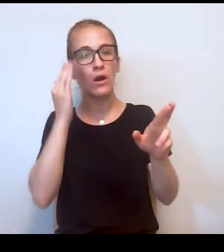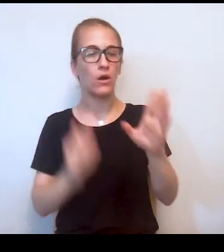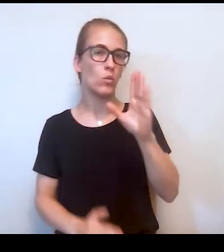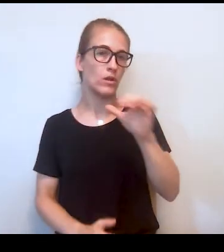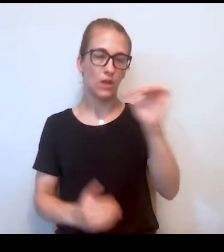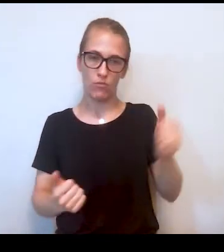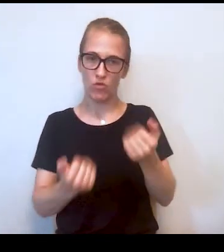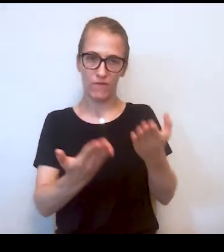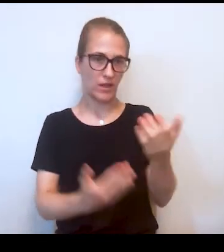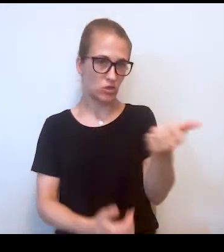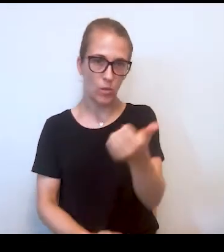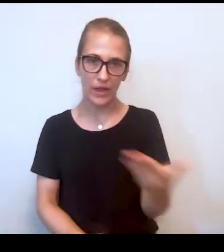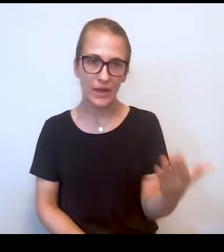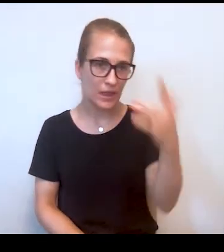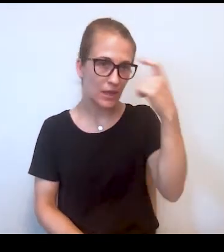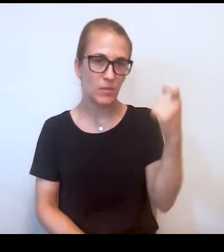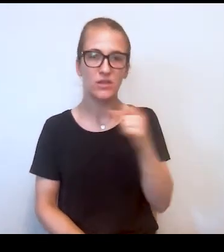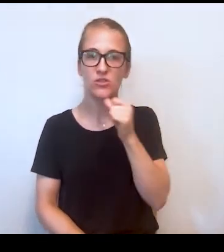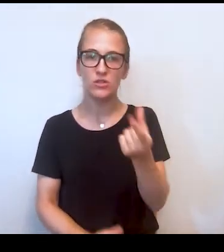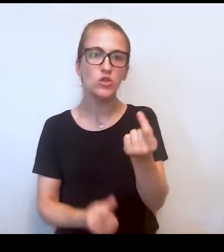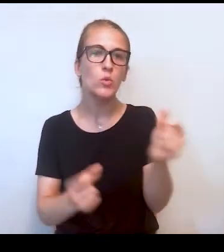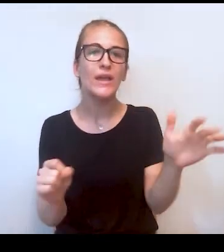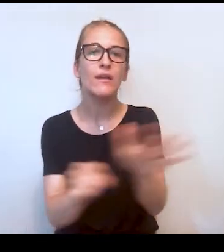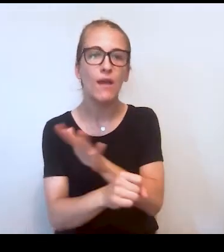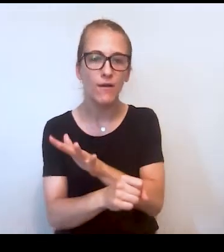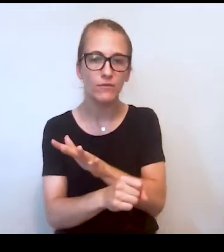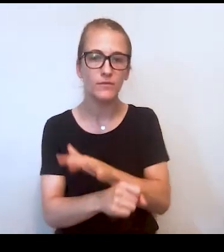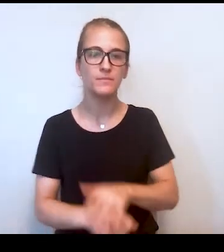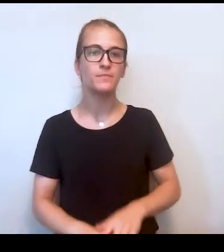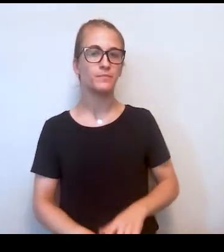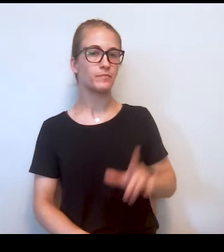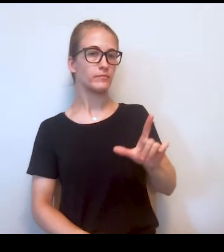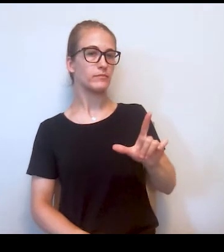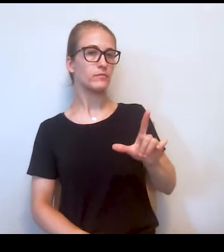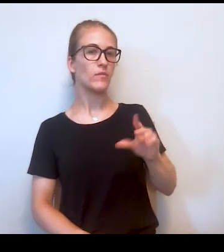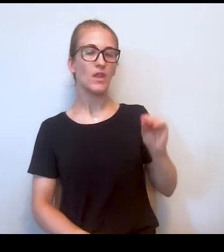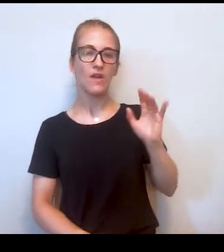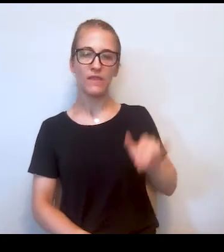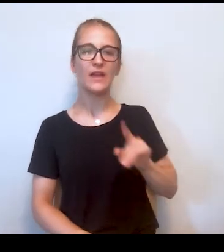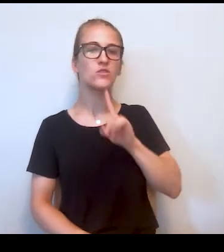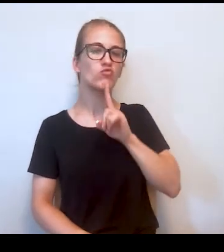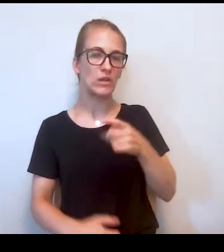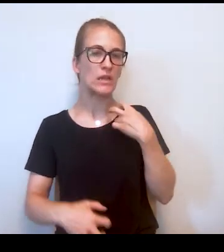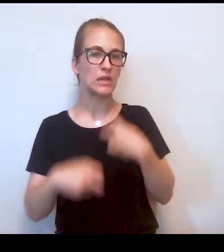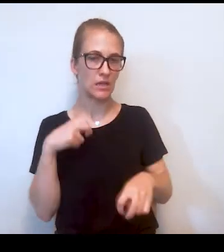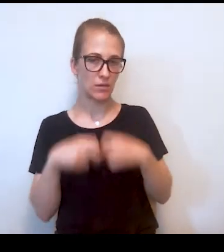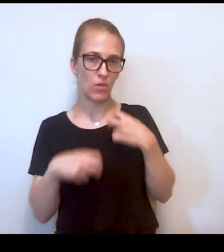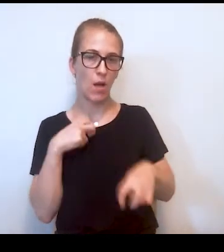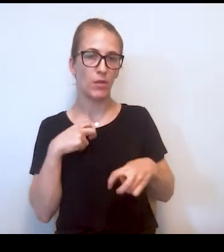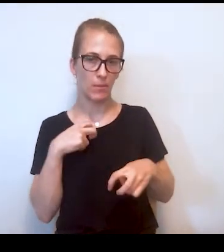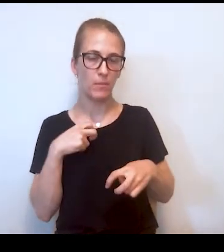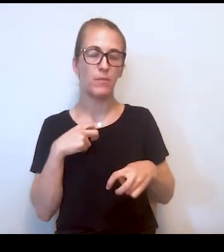is that it needs to be anti-ableist. It needs to be disability-justice informed.